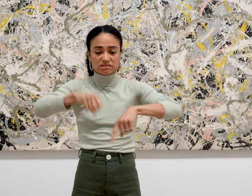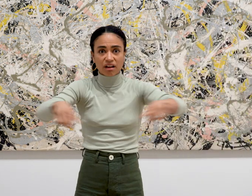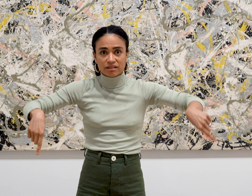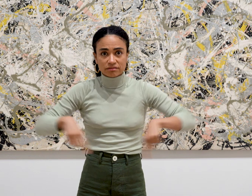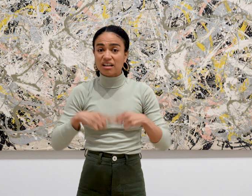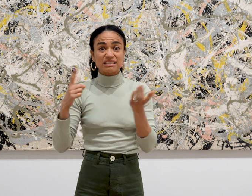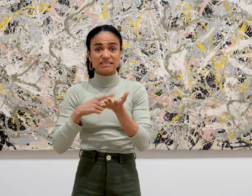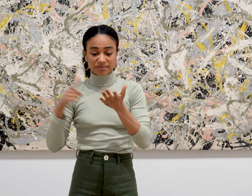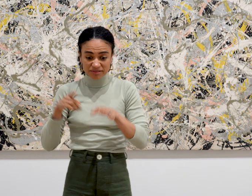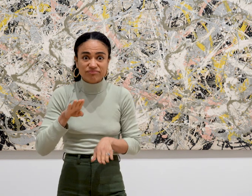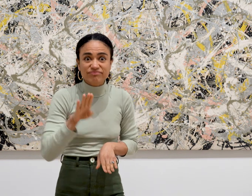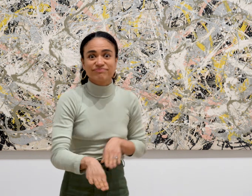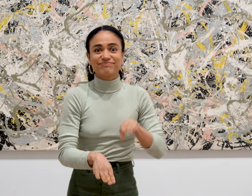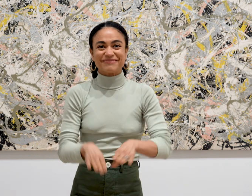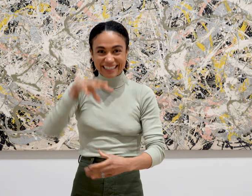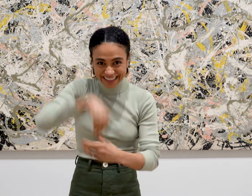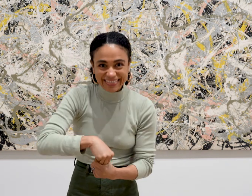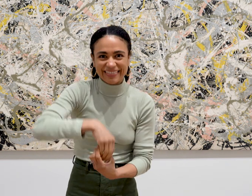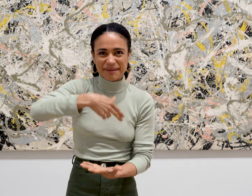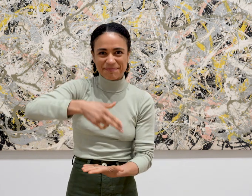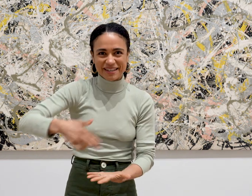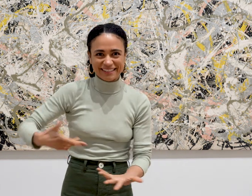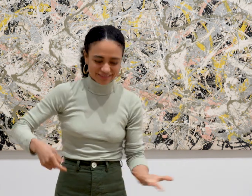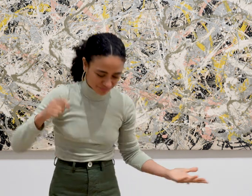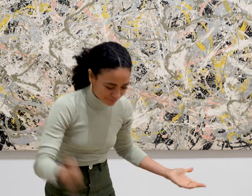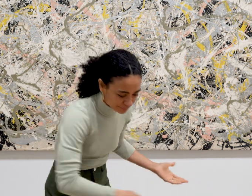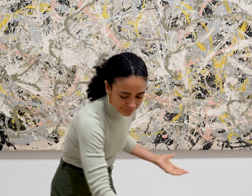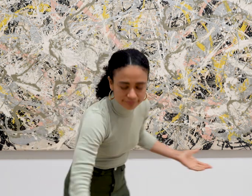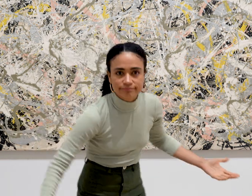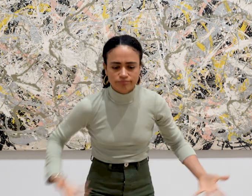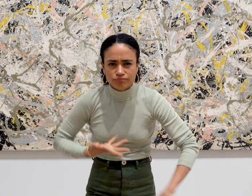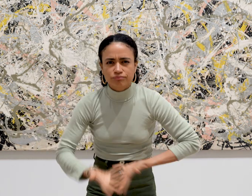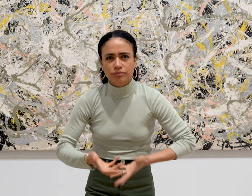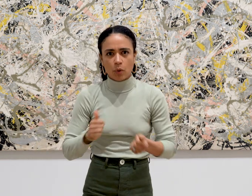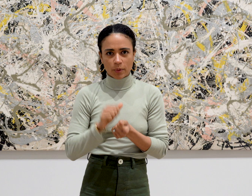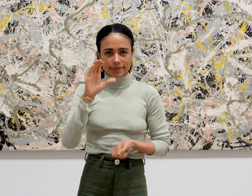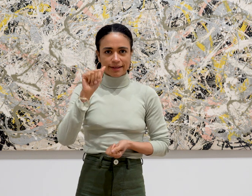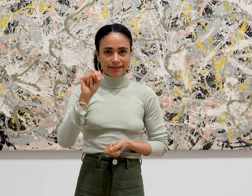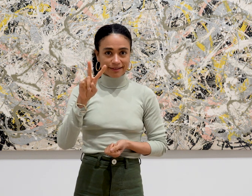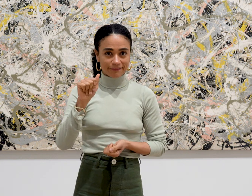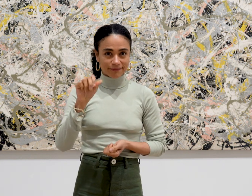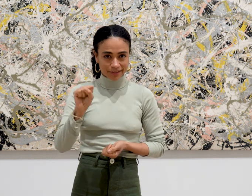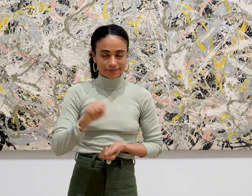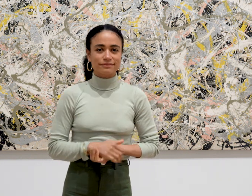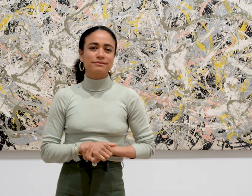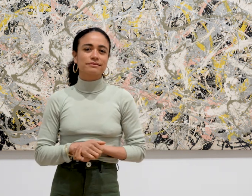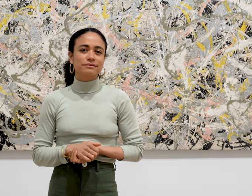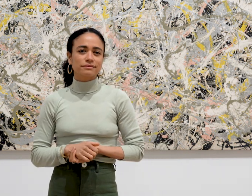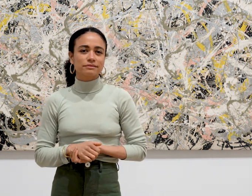Sometimes he would even walk onto the painting, communing directly with the art.